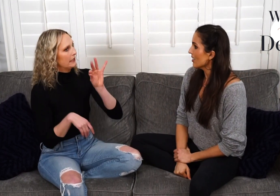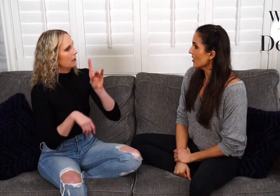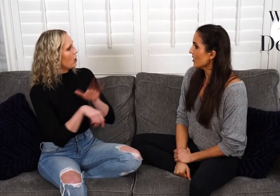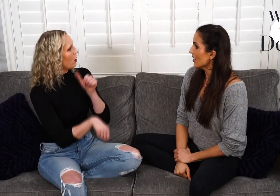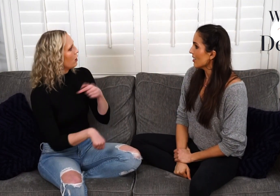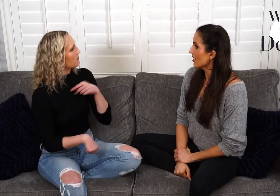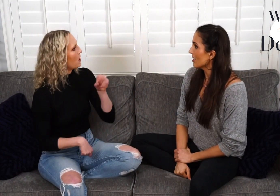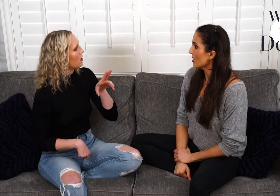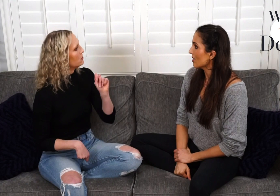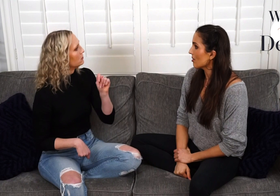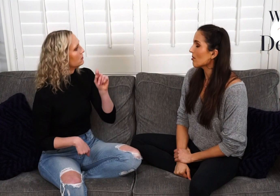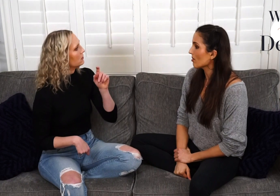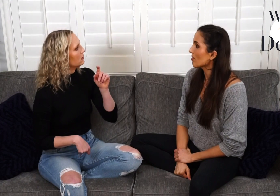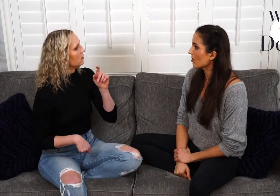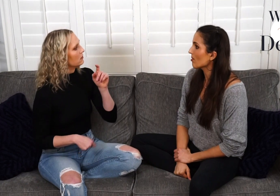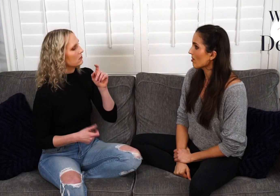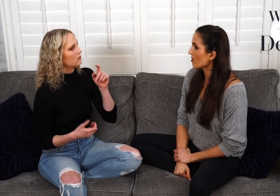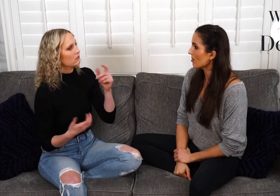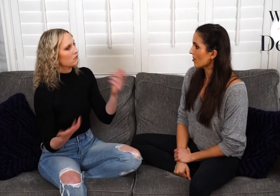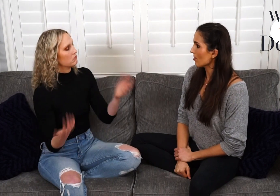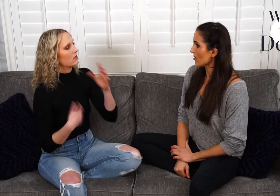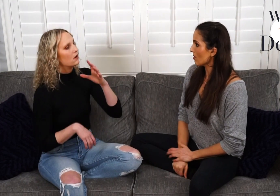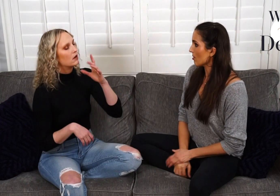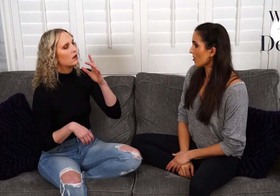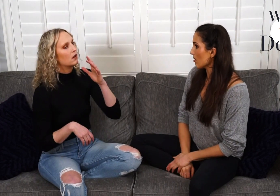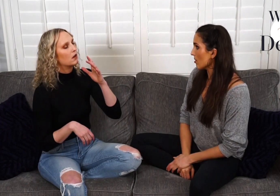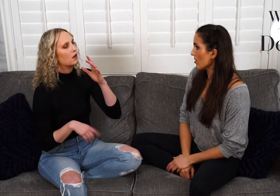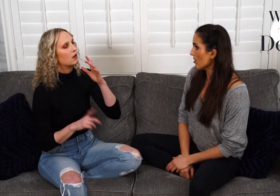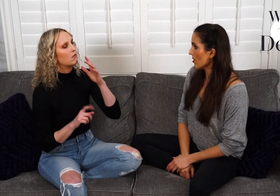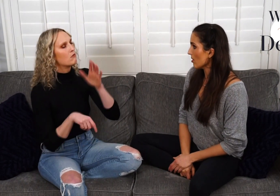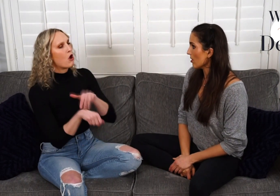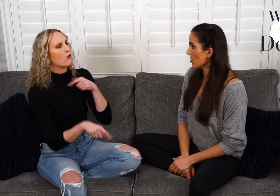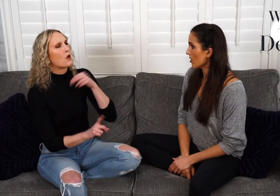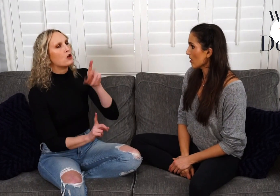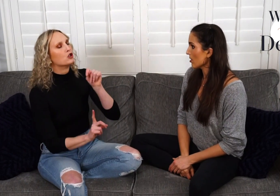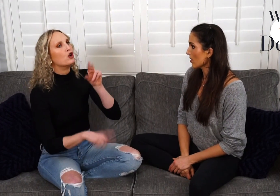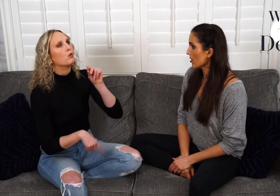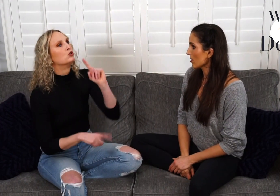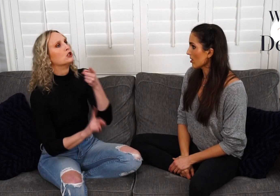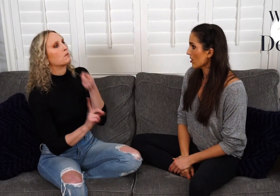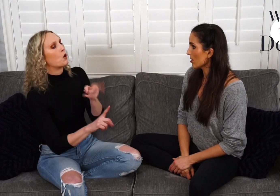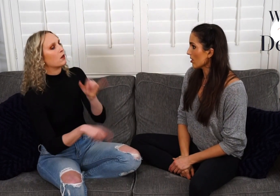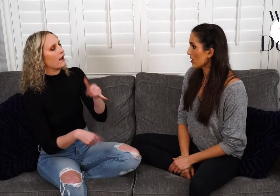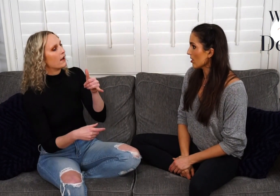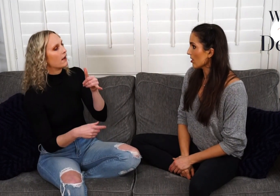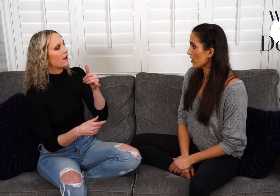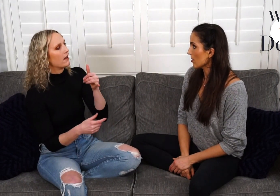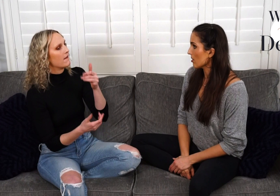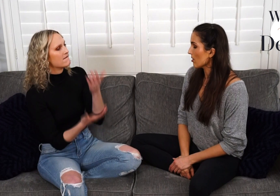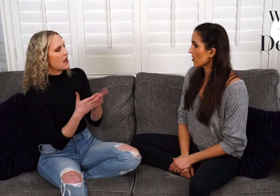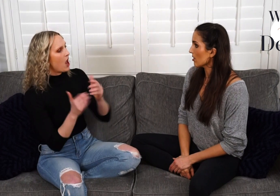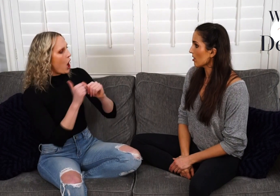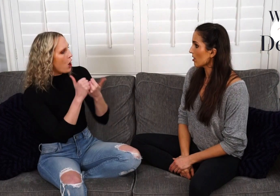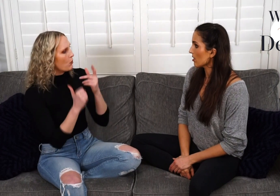a person actually did call me out and... not call me out, but just pointed out the fact and they